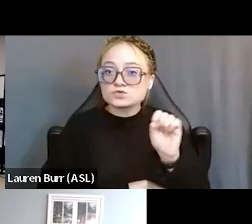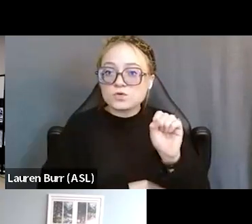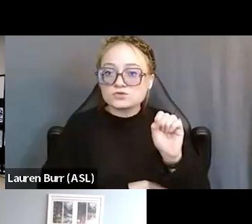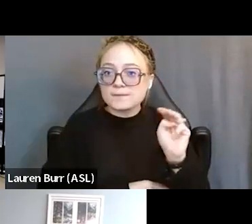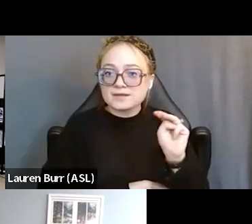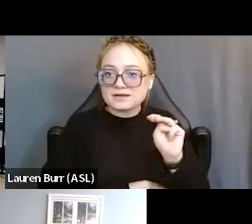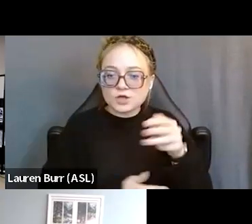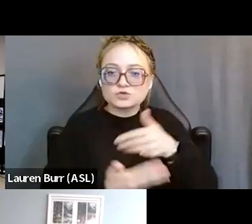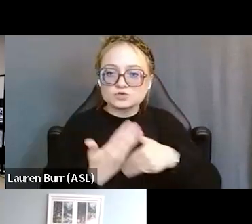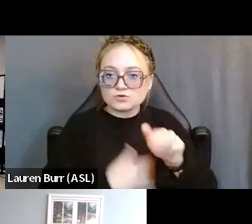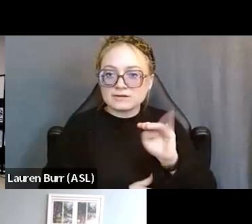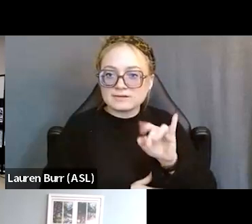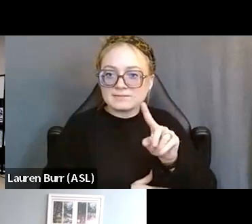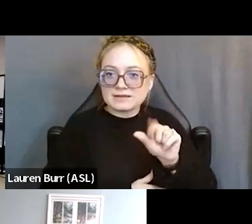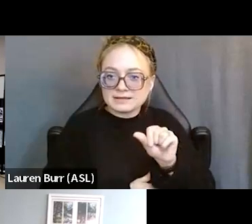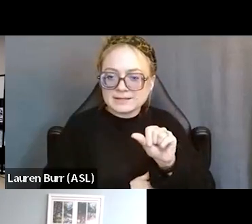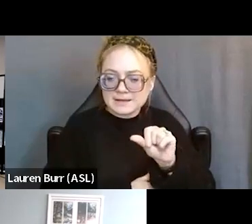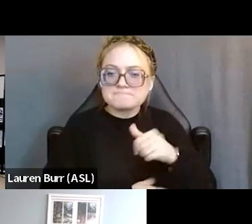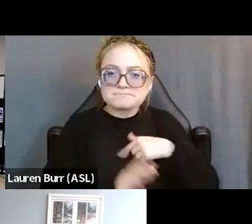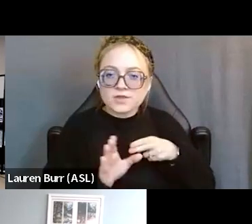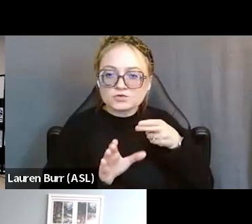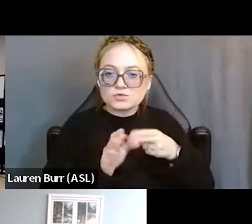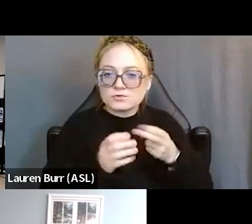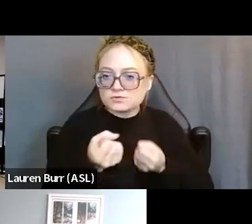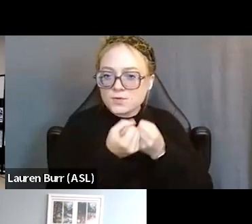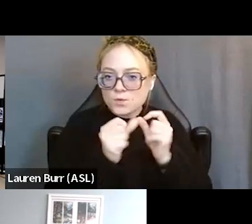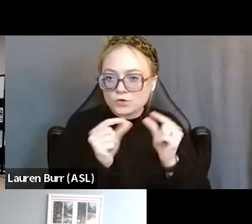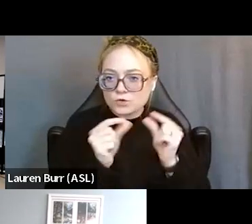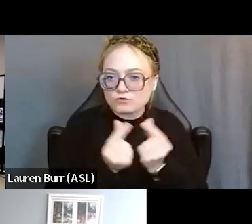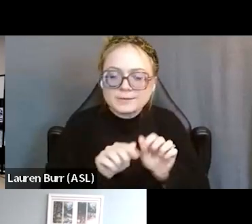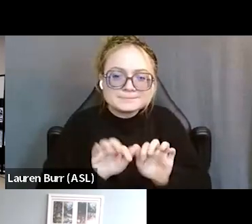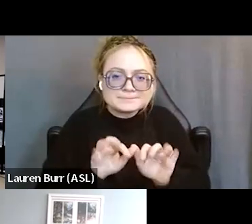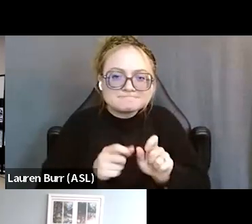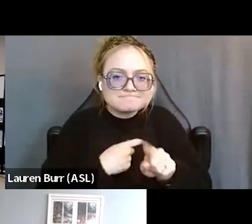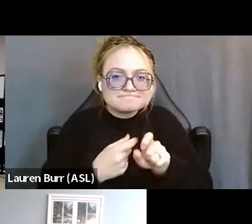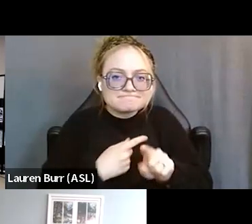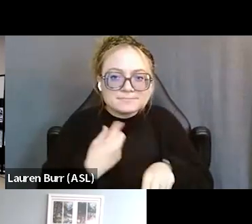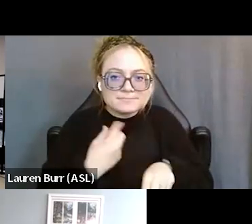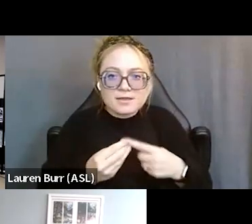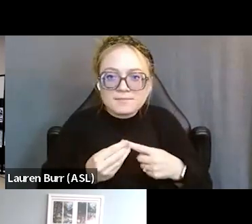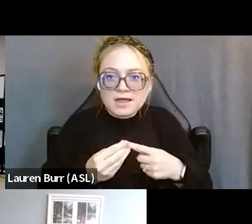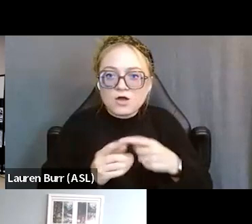people about medications and side effects and, you know, how long it takes to actually fully take effect